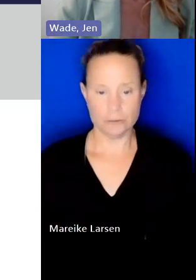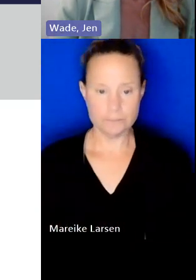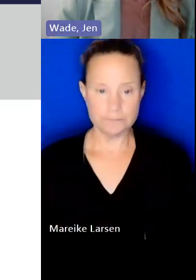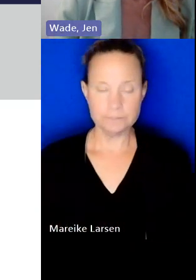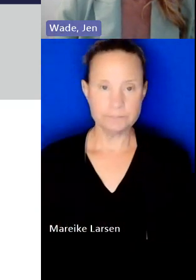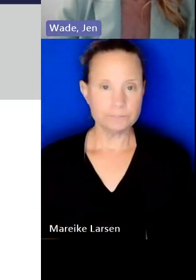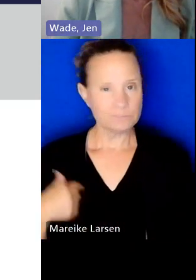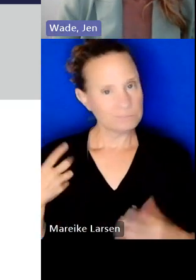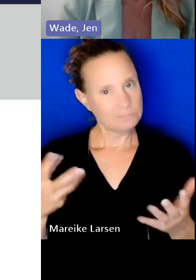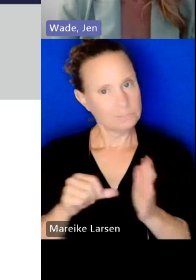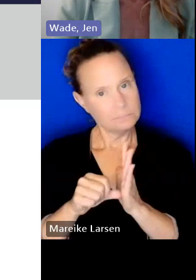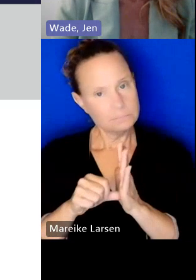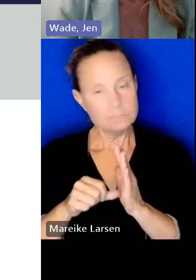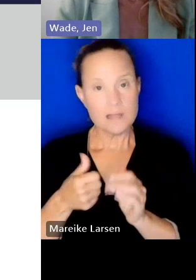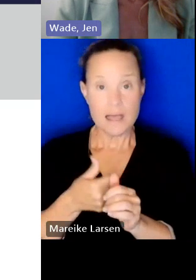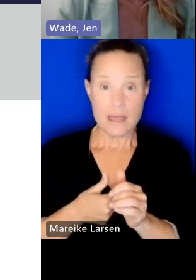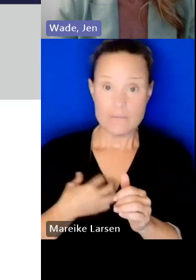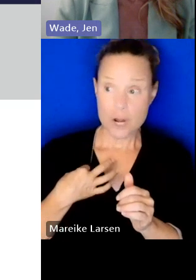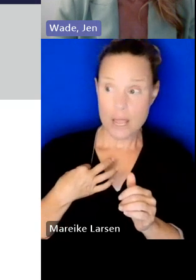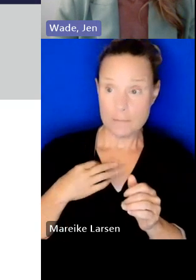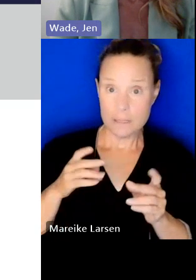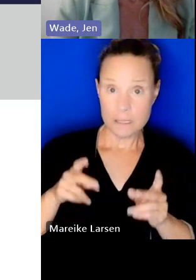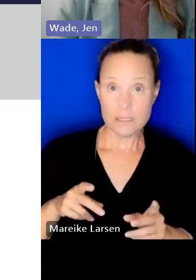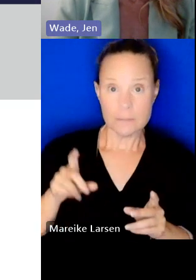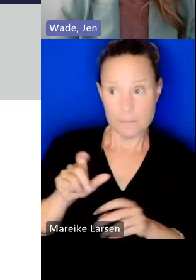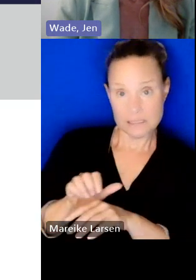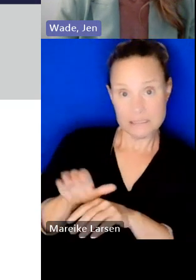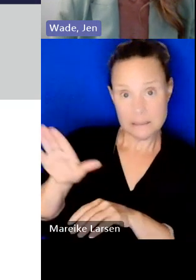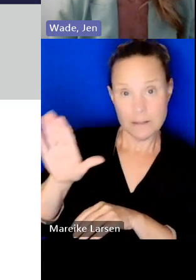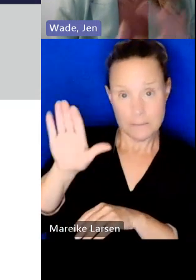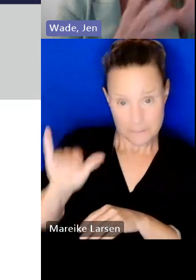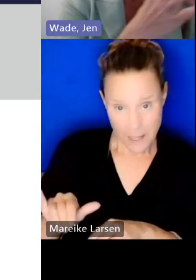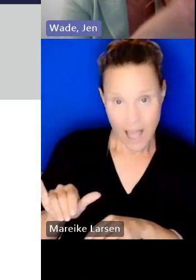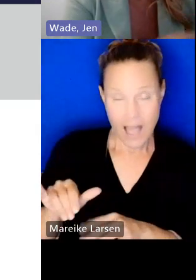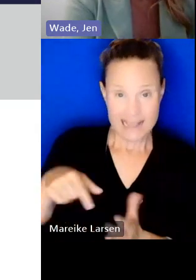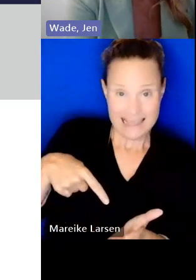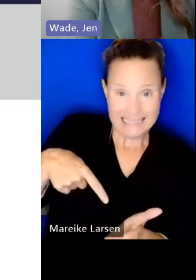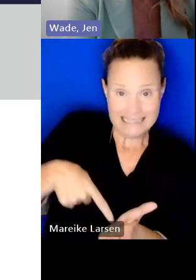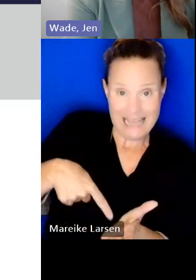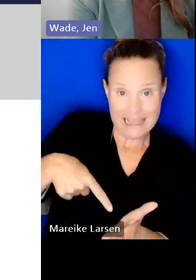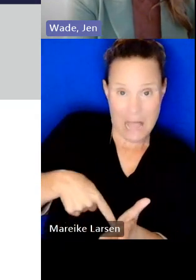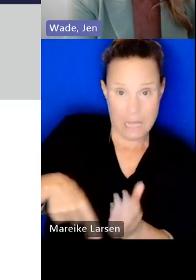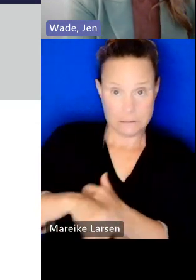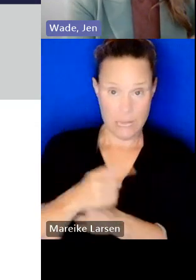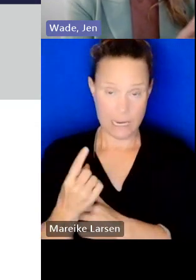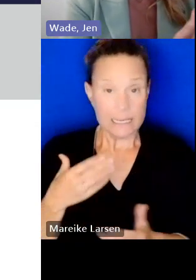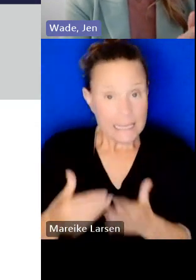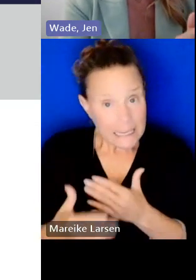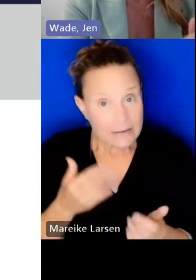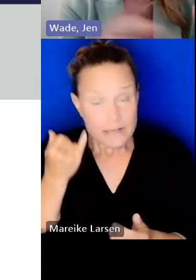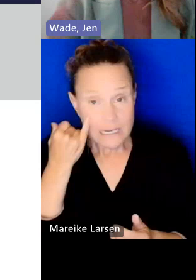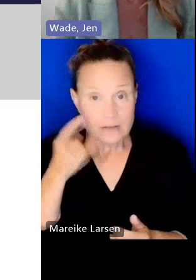And I would do wanna highlight that every applicant again must submit this by the deadline stated. Even if you did participate in the first